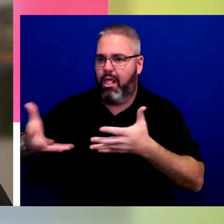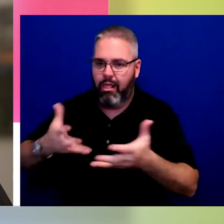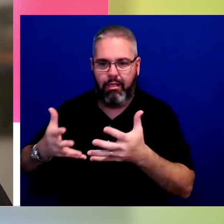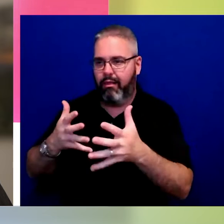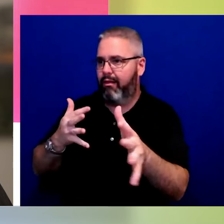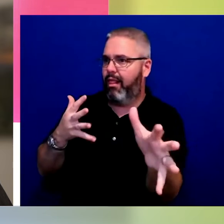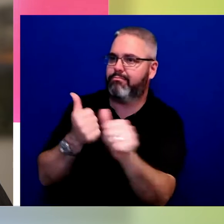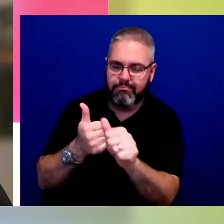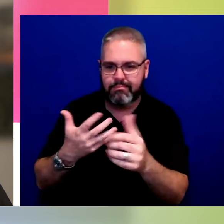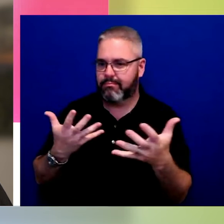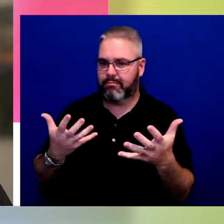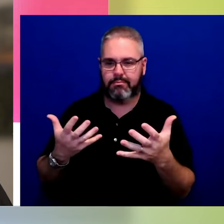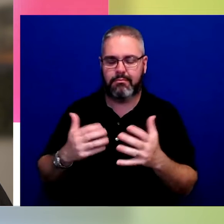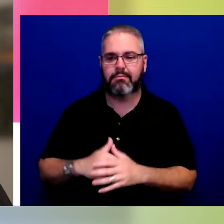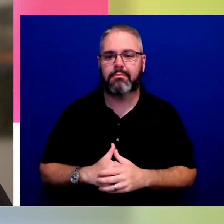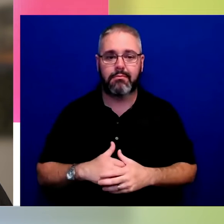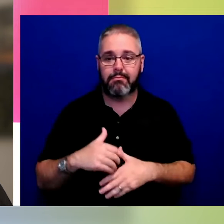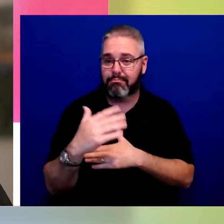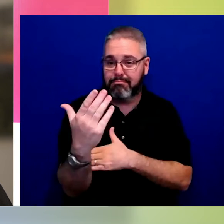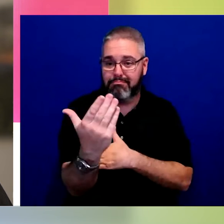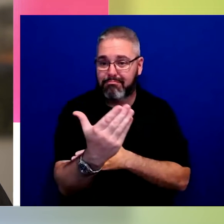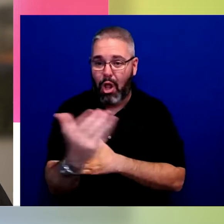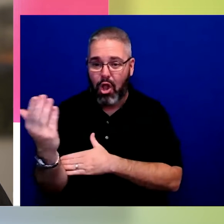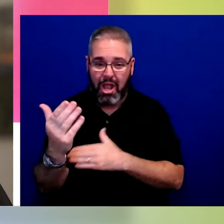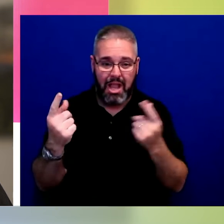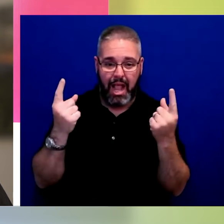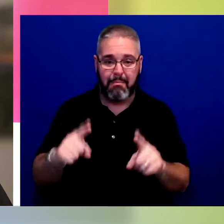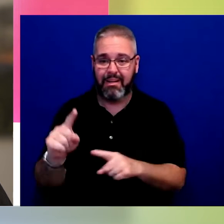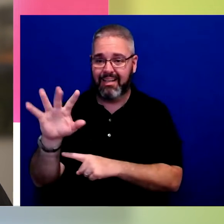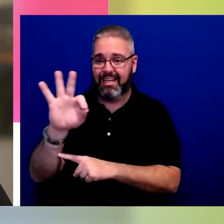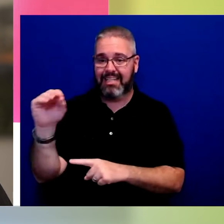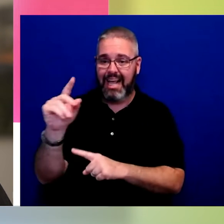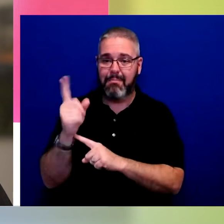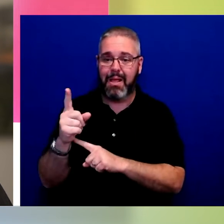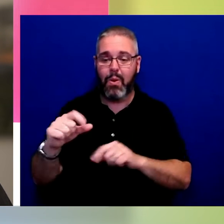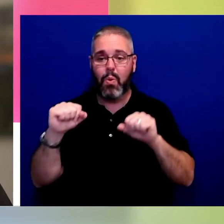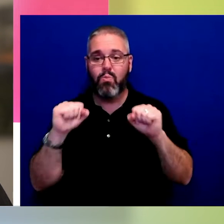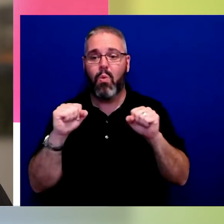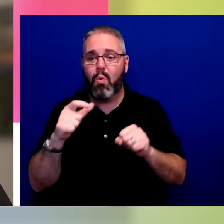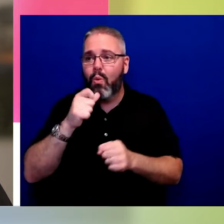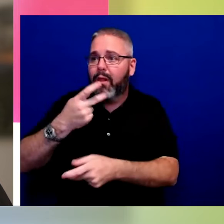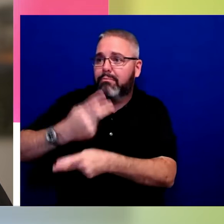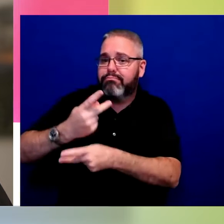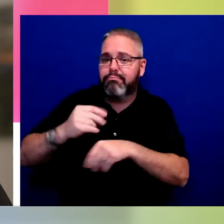Each morning requires a 90-minute workout with caregivers to stretch,